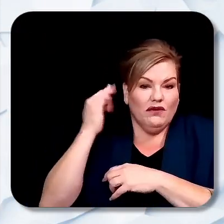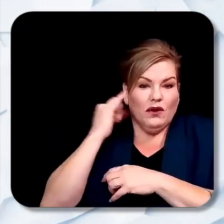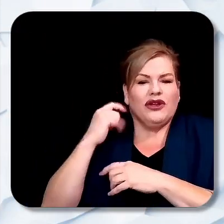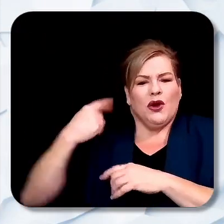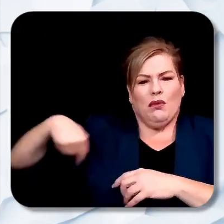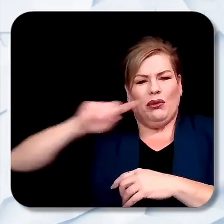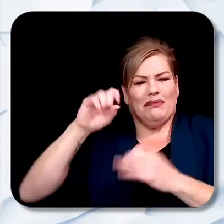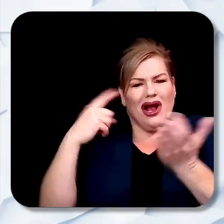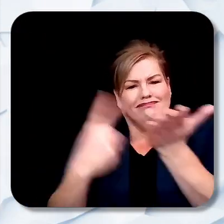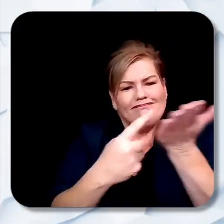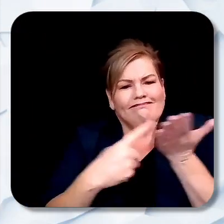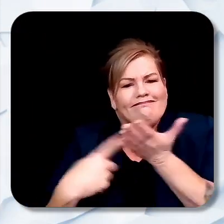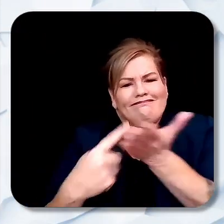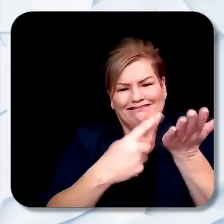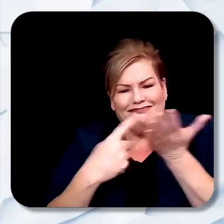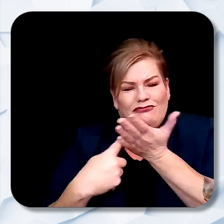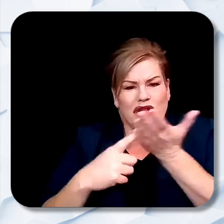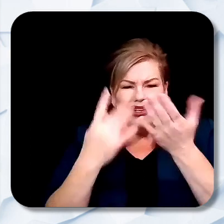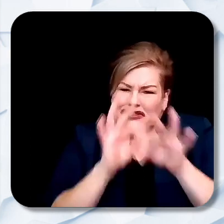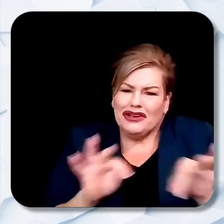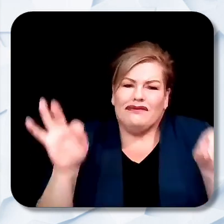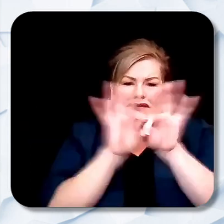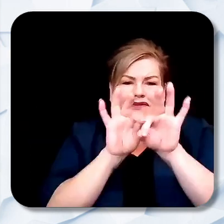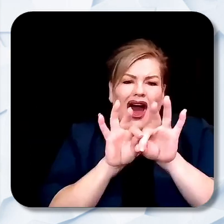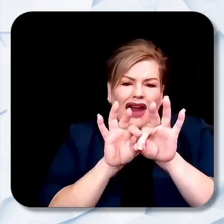It's one of the most vital things I think we can do is having these hard and difficult